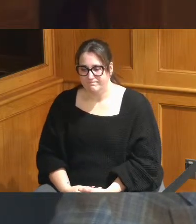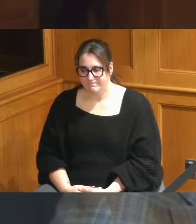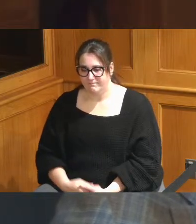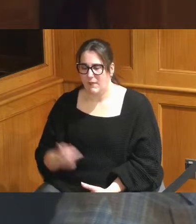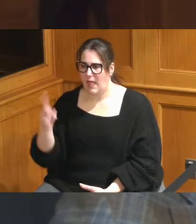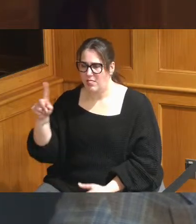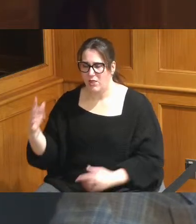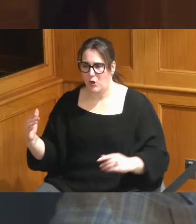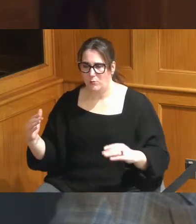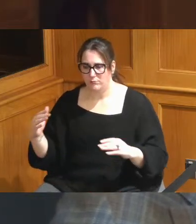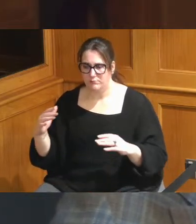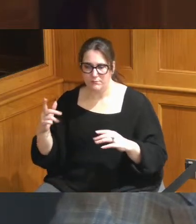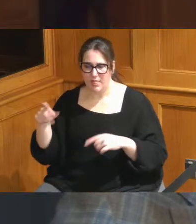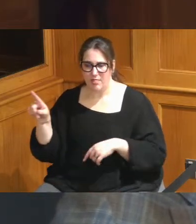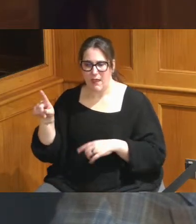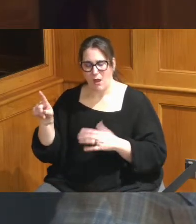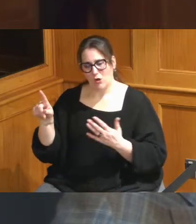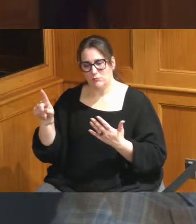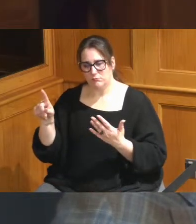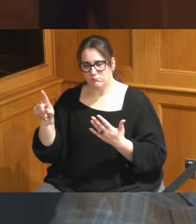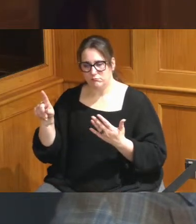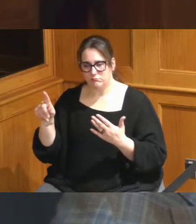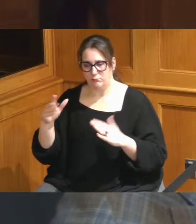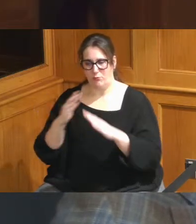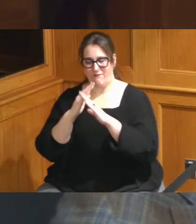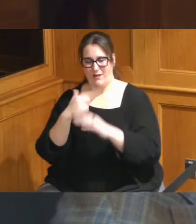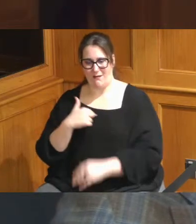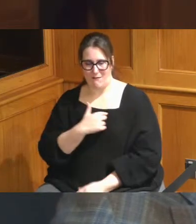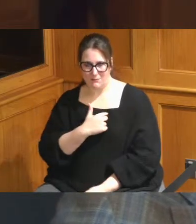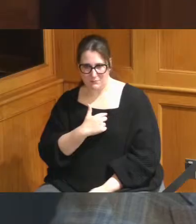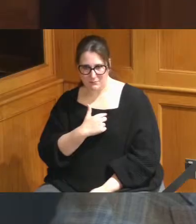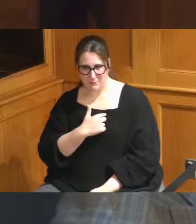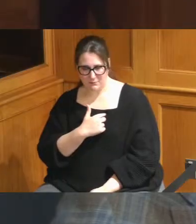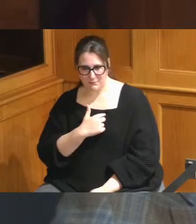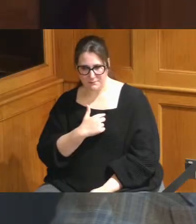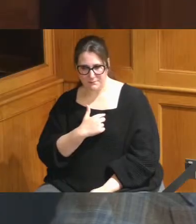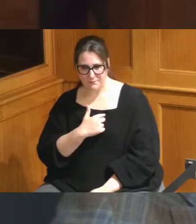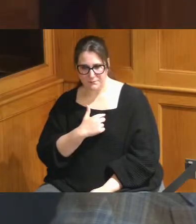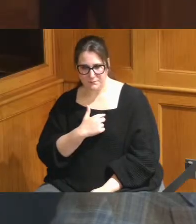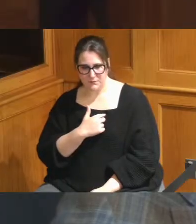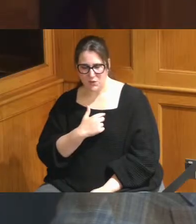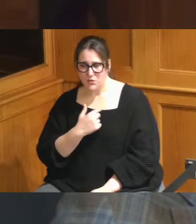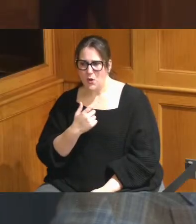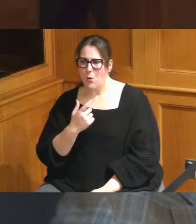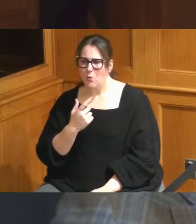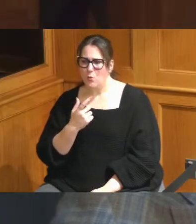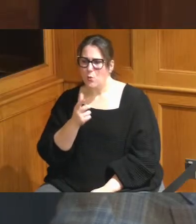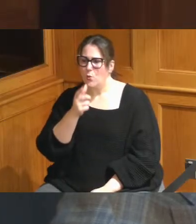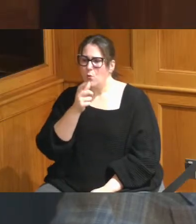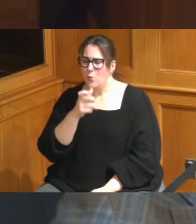the of this. So, we got to look at if we own the land, I want a a and I tal I said this,